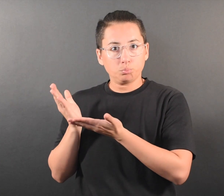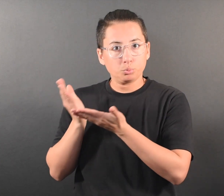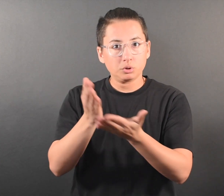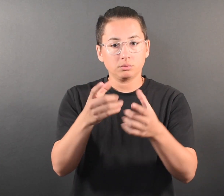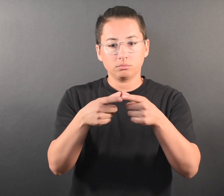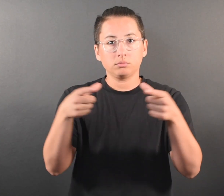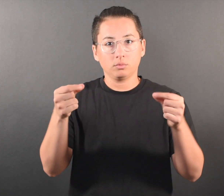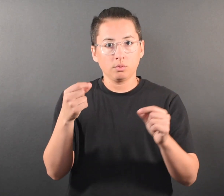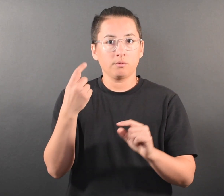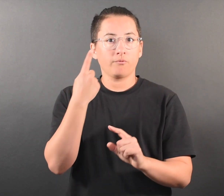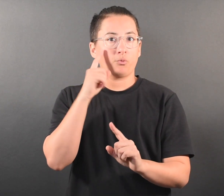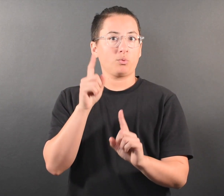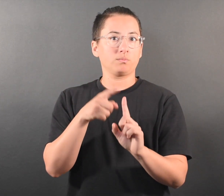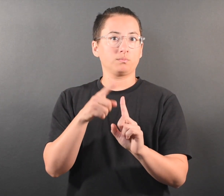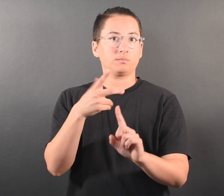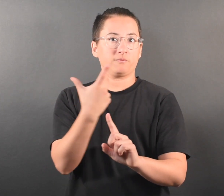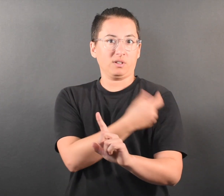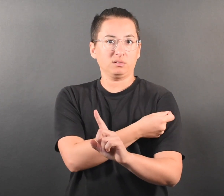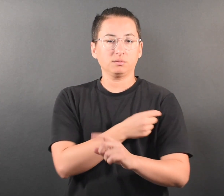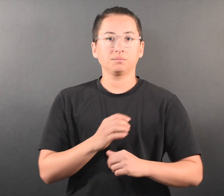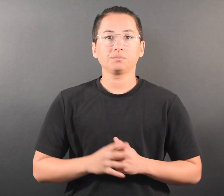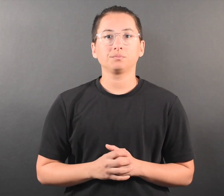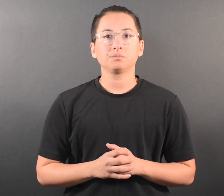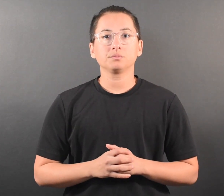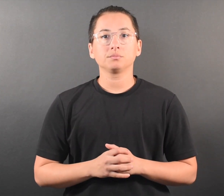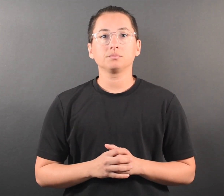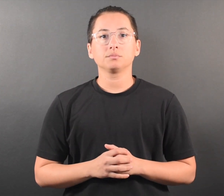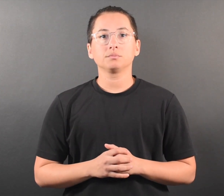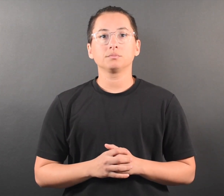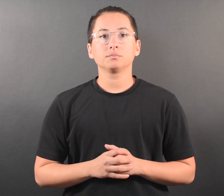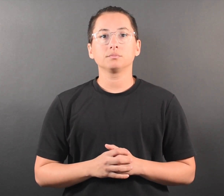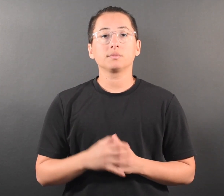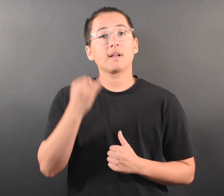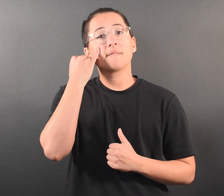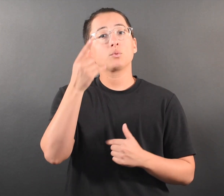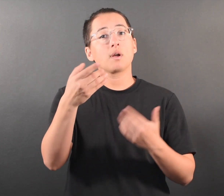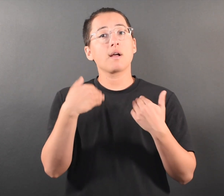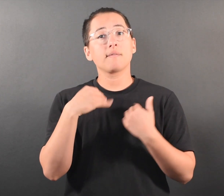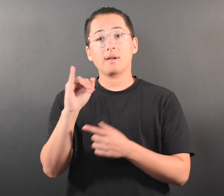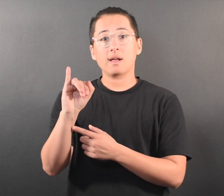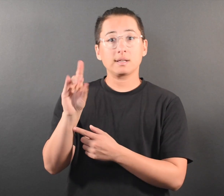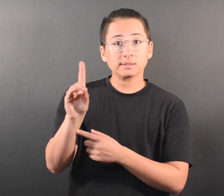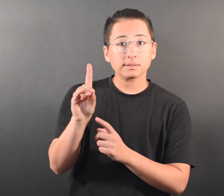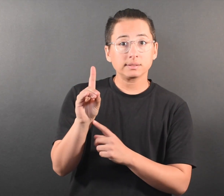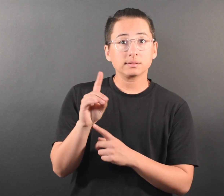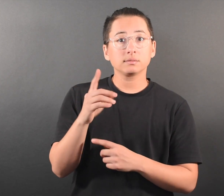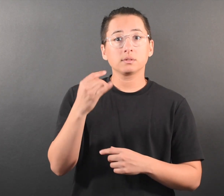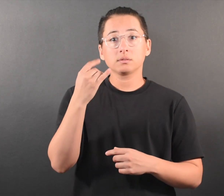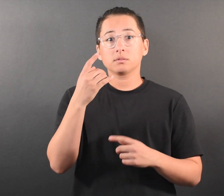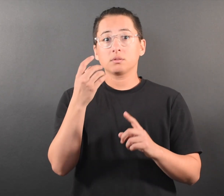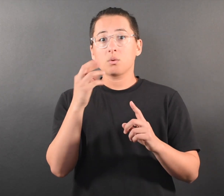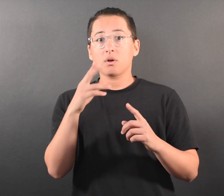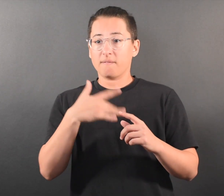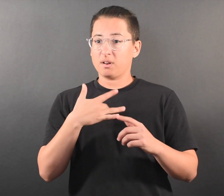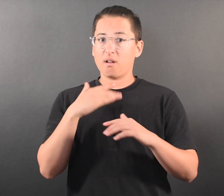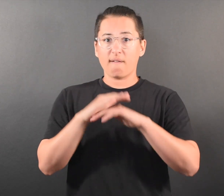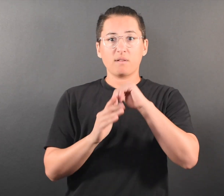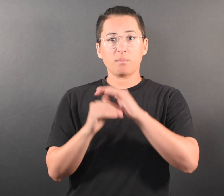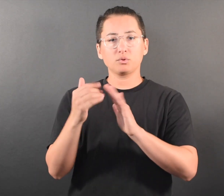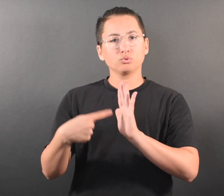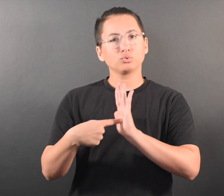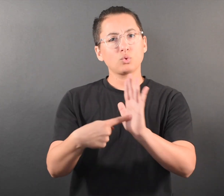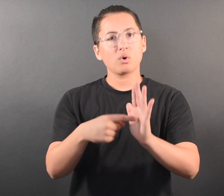health insurance to get the vaccine. • Legal ID if you have one and feel